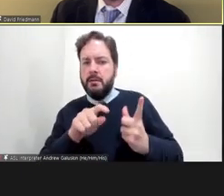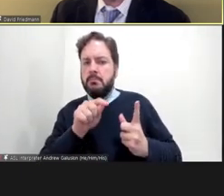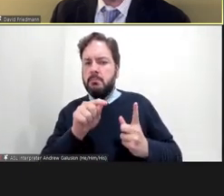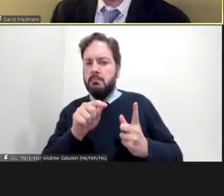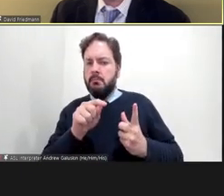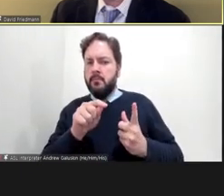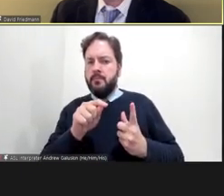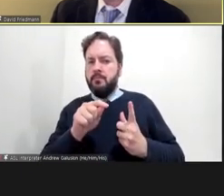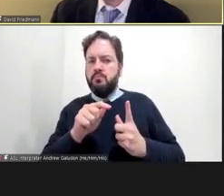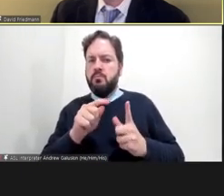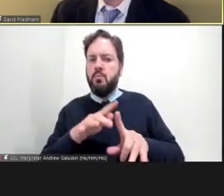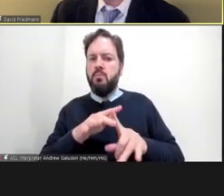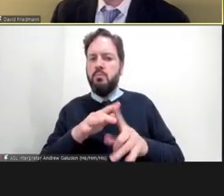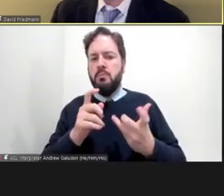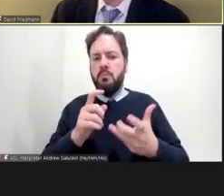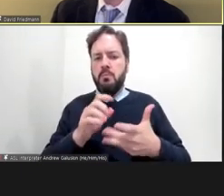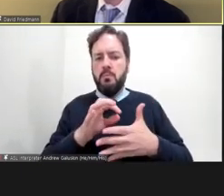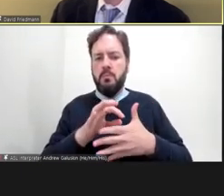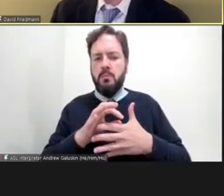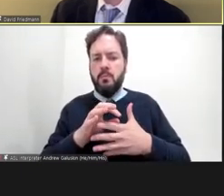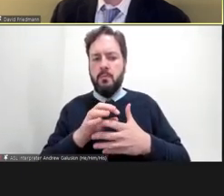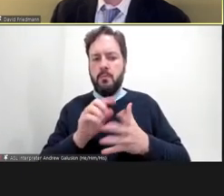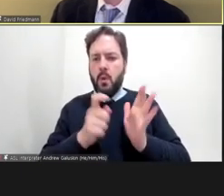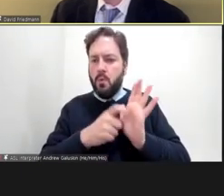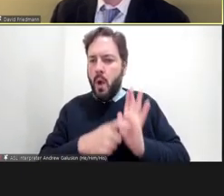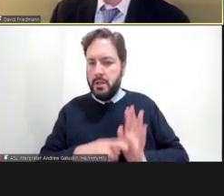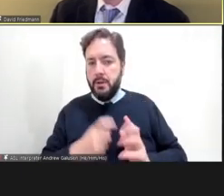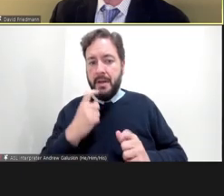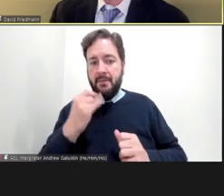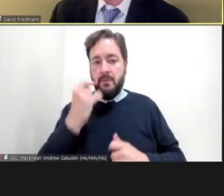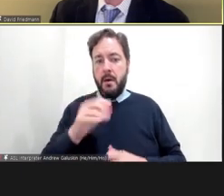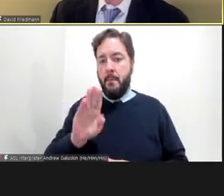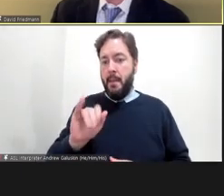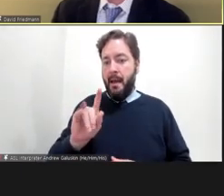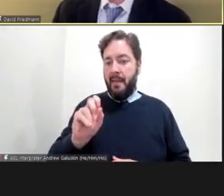their website there. But 40 years or younger, if you have bilateral moderate hearing loss,